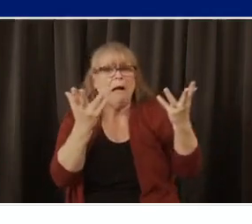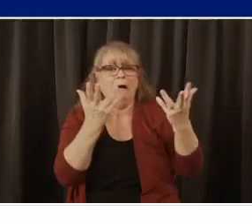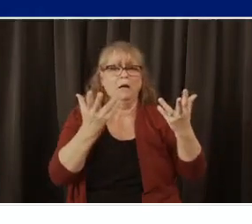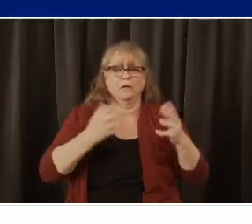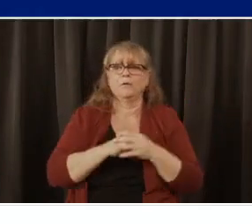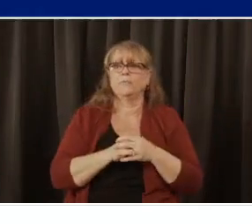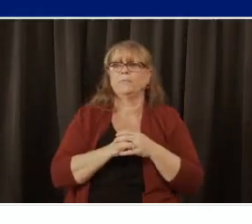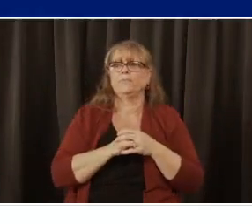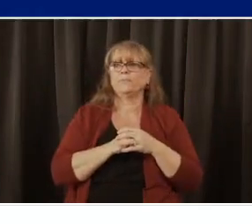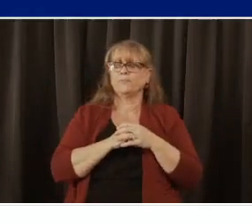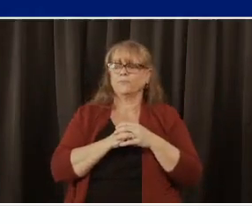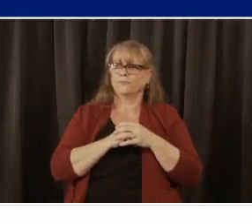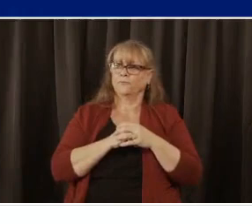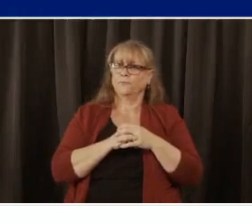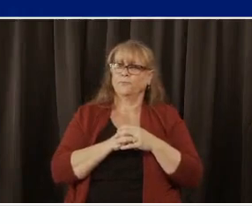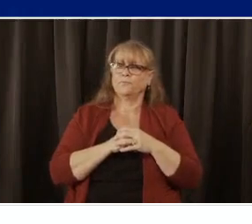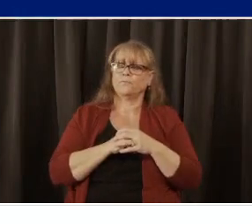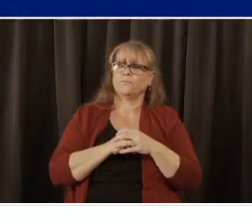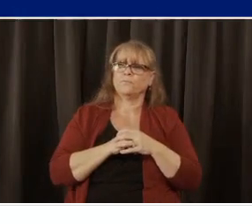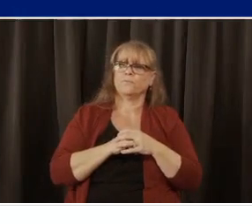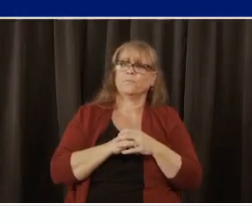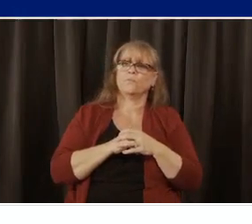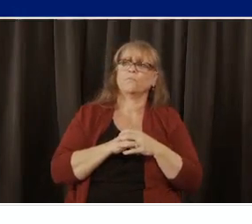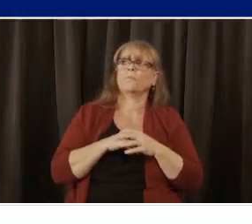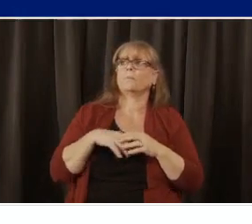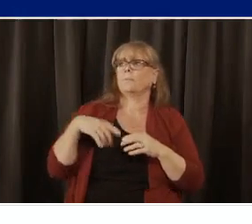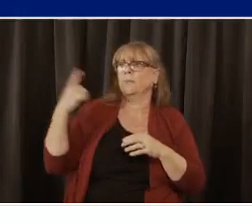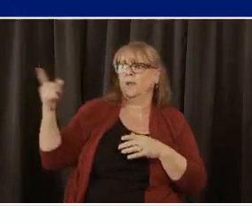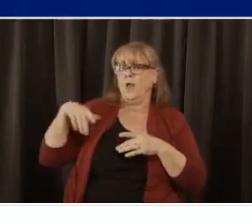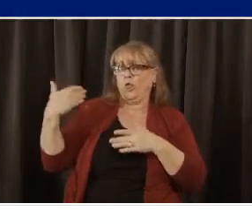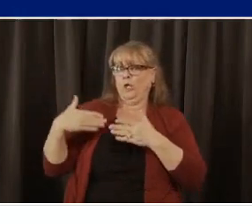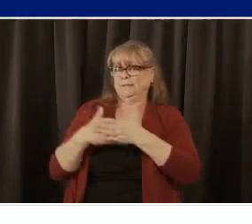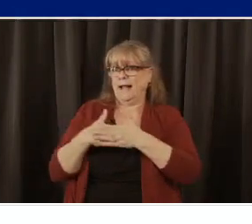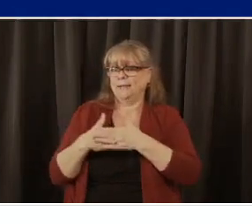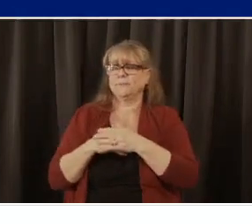Partnerships, again, has been critical to our response to COVID-19 From the beginning,